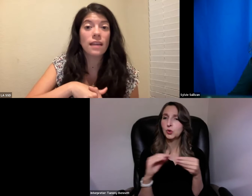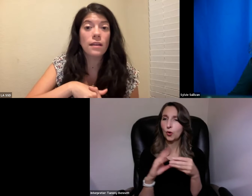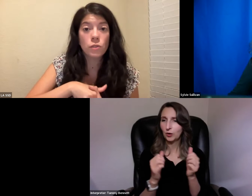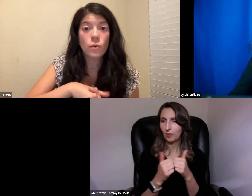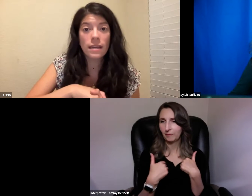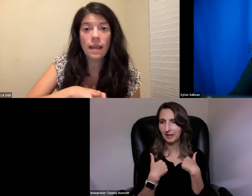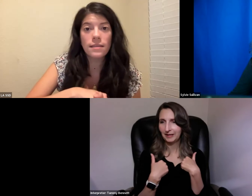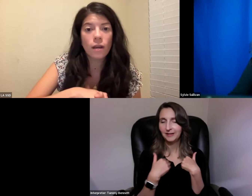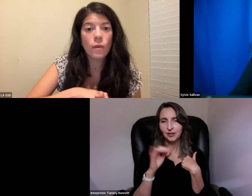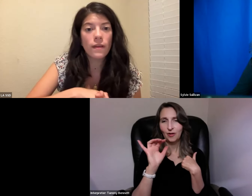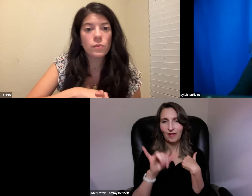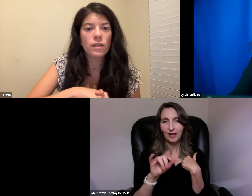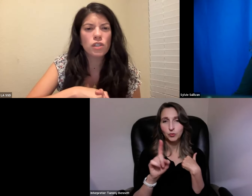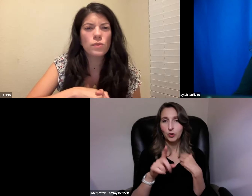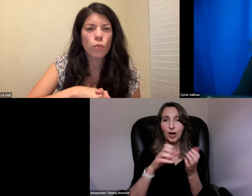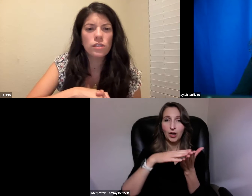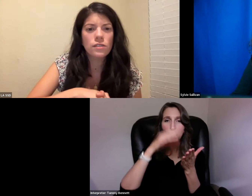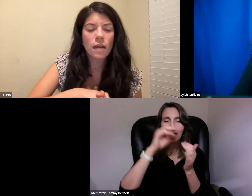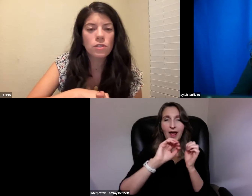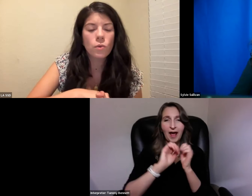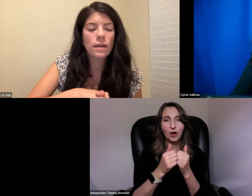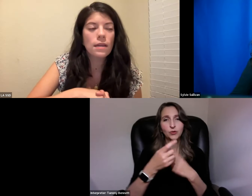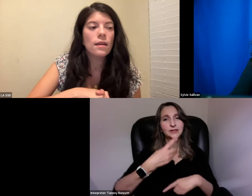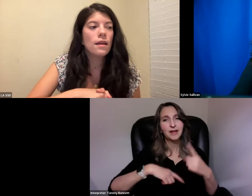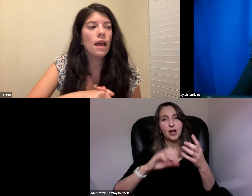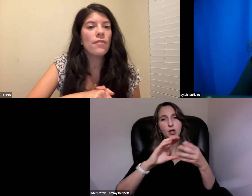sign a story in ASL with us We're gonna do like a wintertime story.